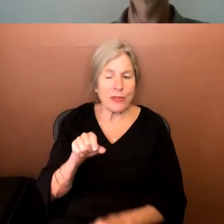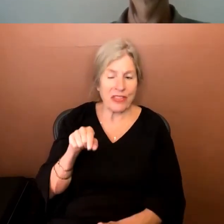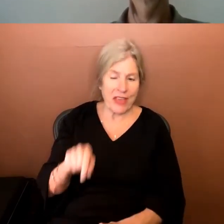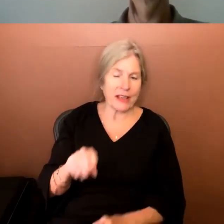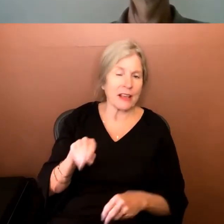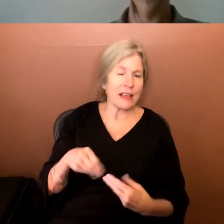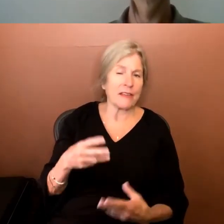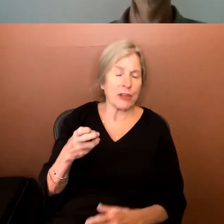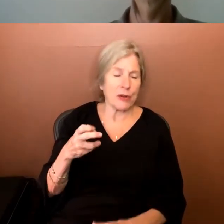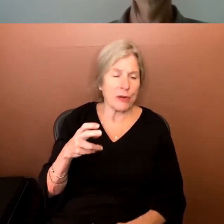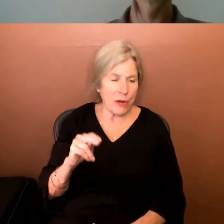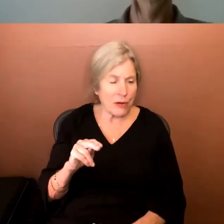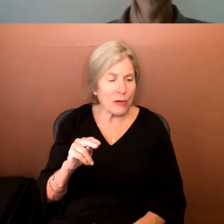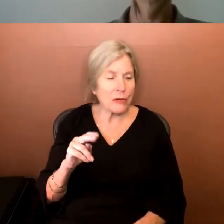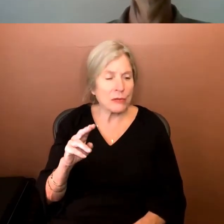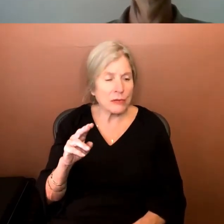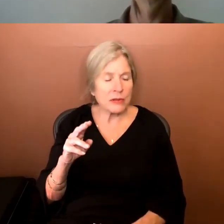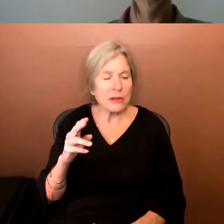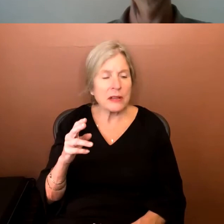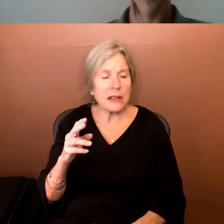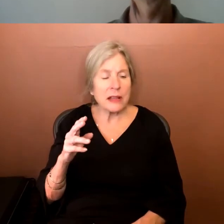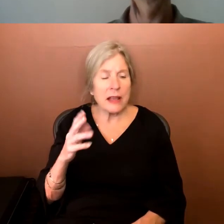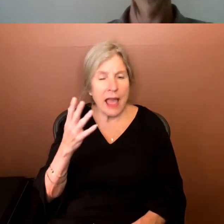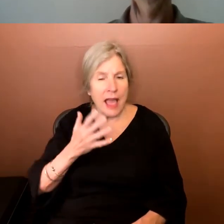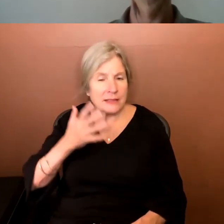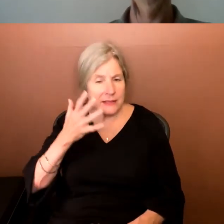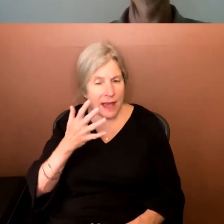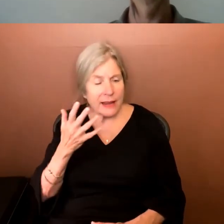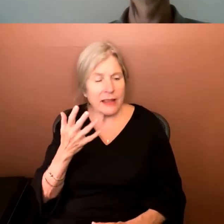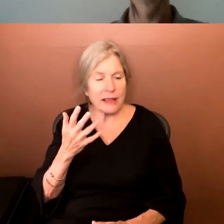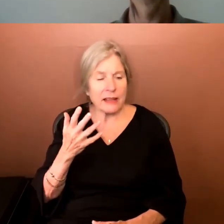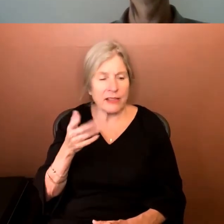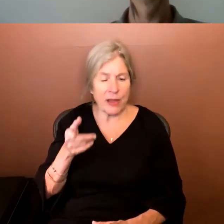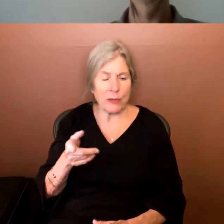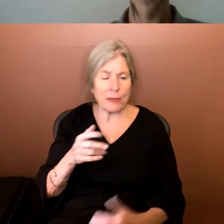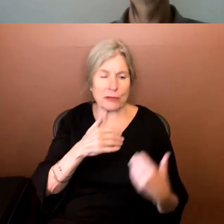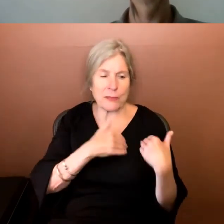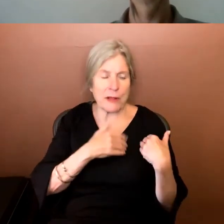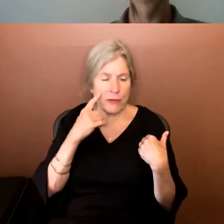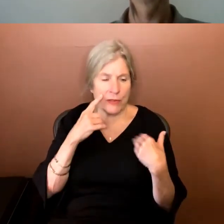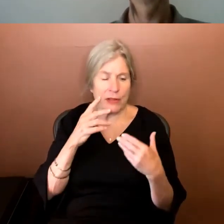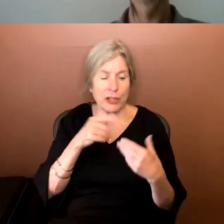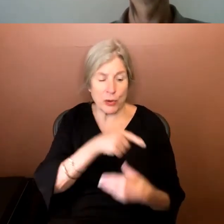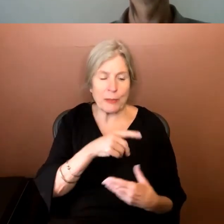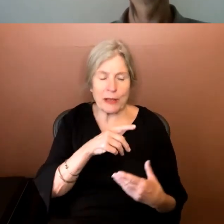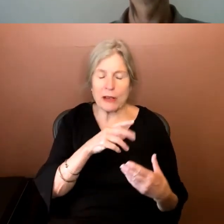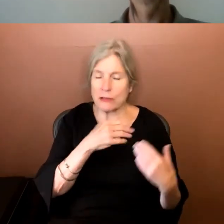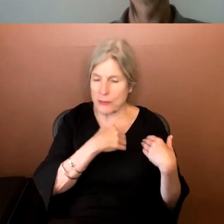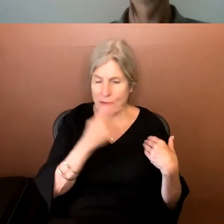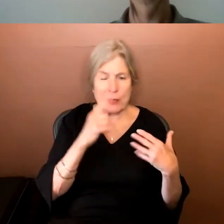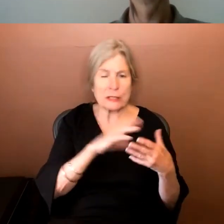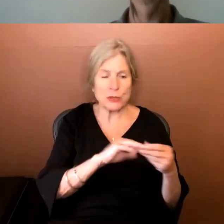artistic spin, their own aesthetic, but you would be responsible for the story and use a comic book script to convey